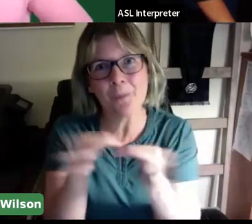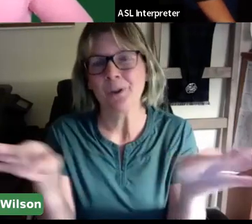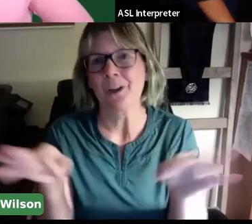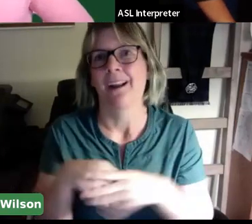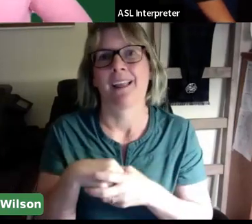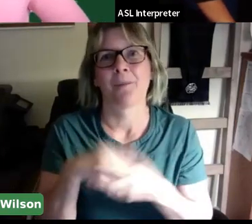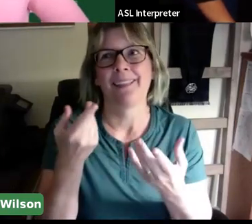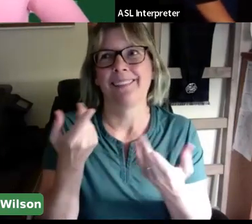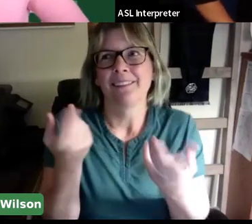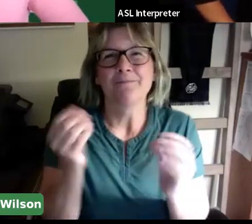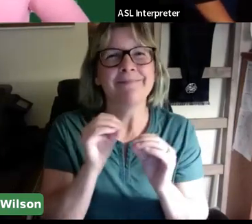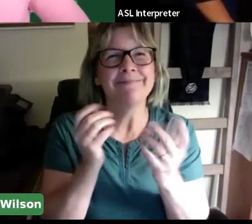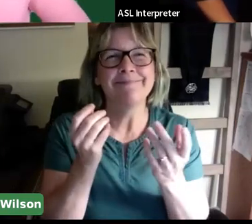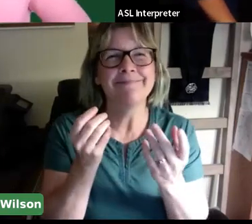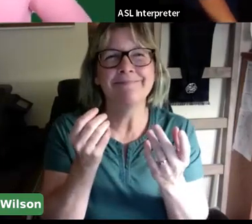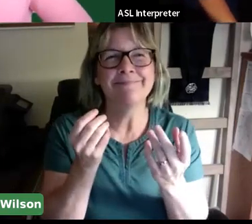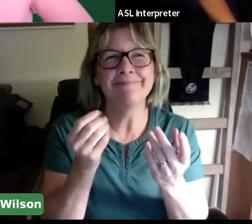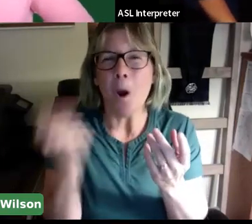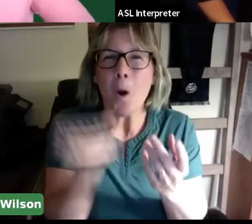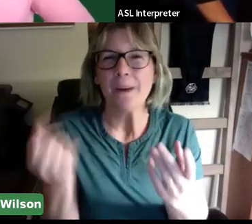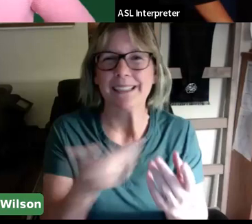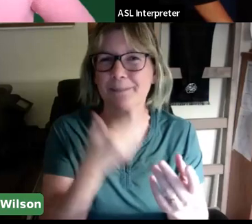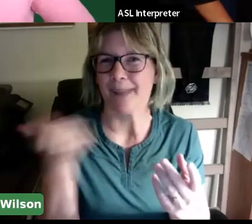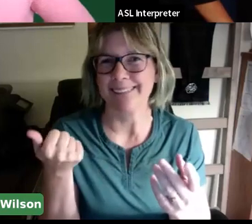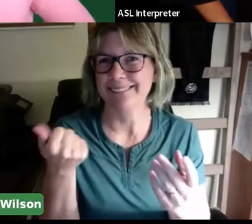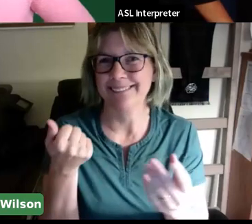how to provide that service, how to type in captions.